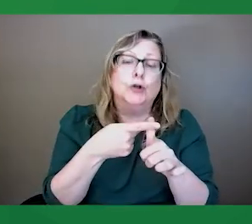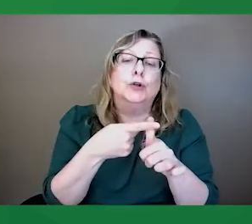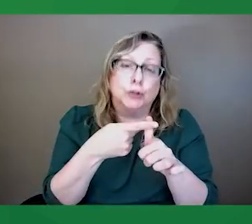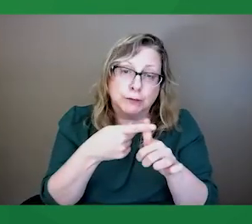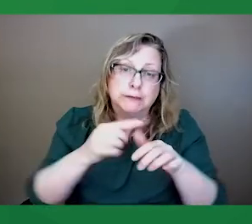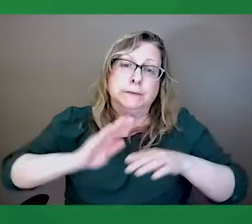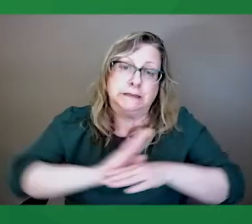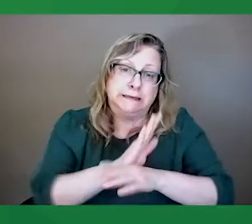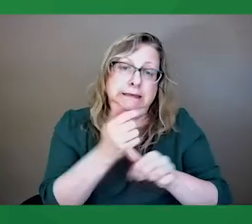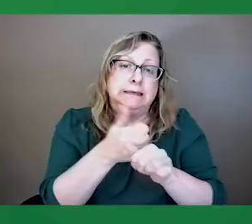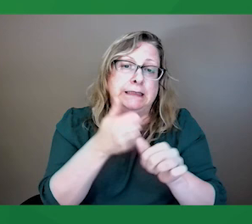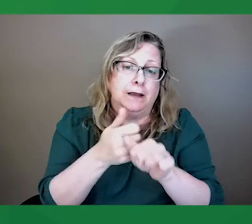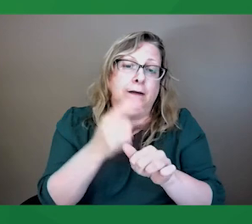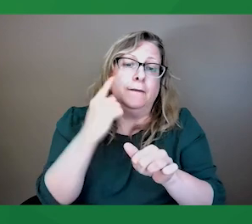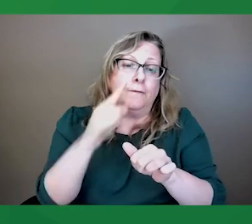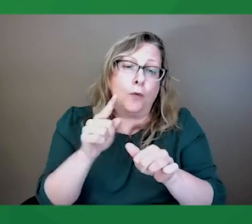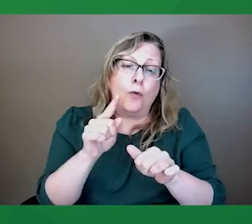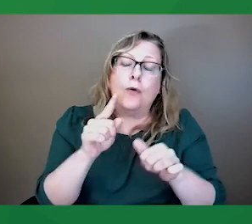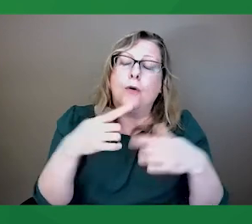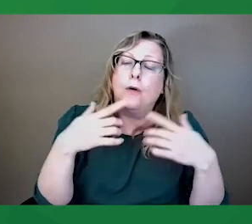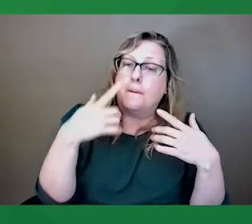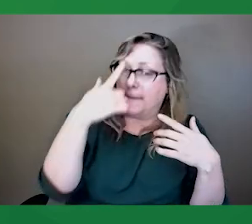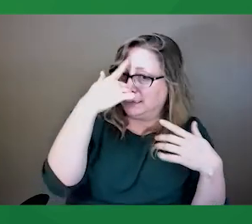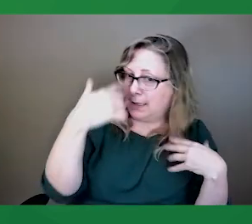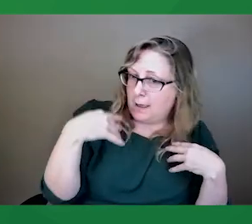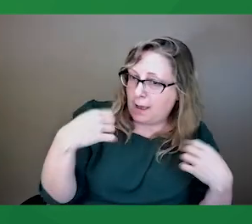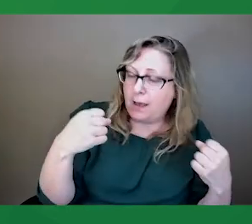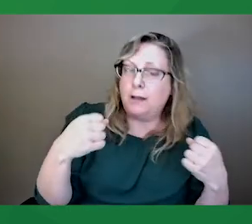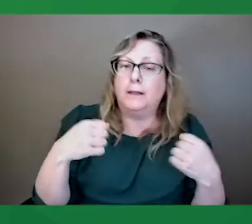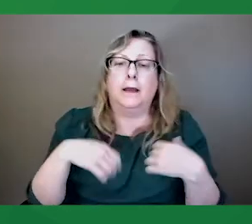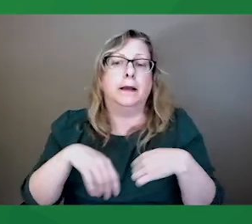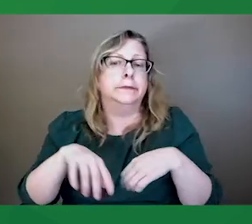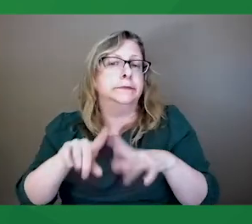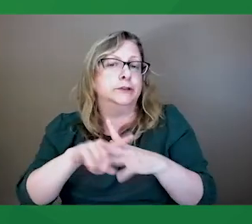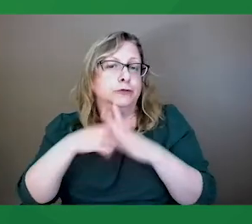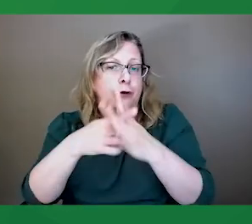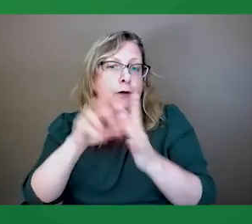mental health and agent tech startups. And it is designed to help them scale